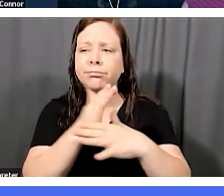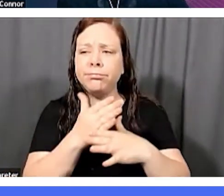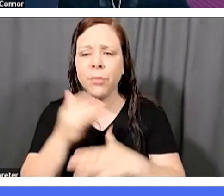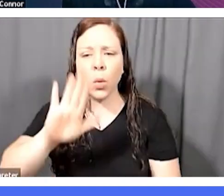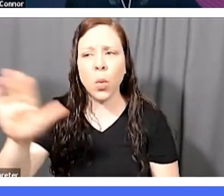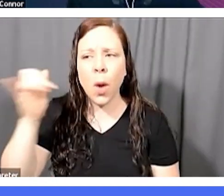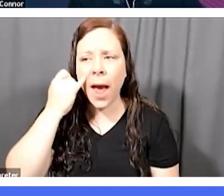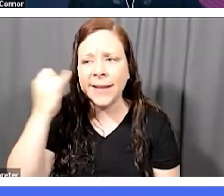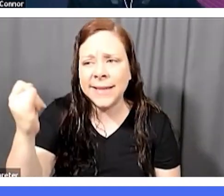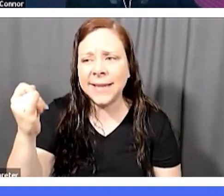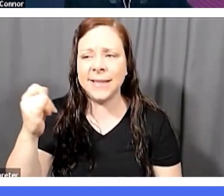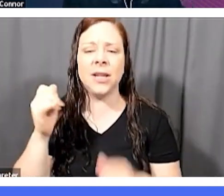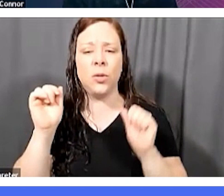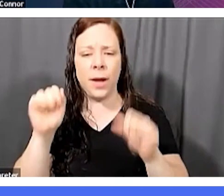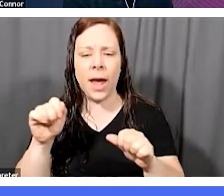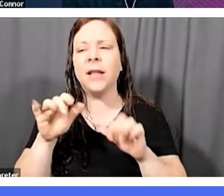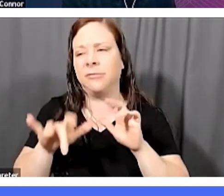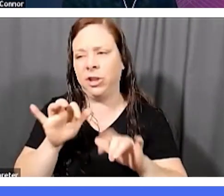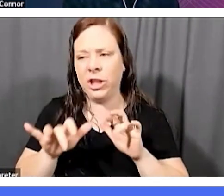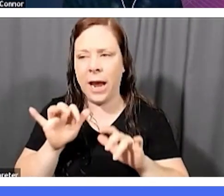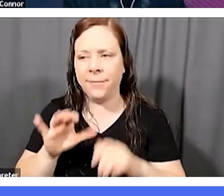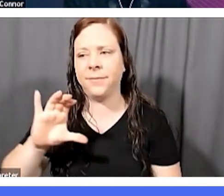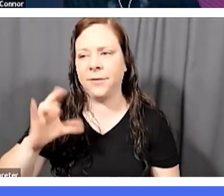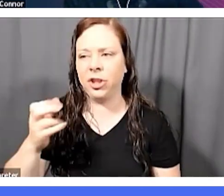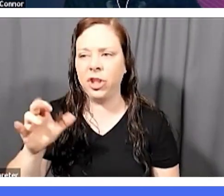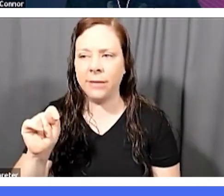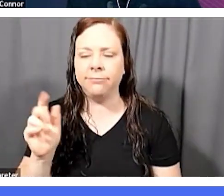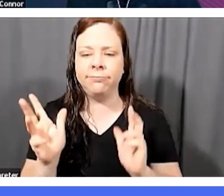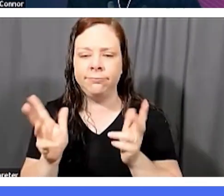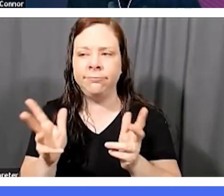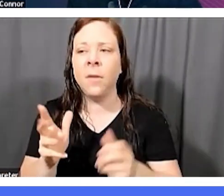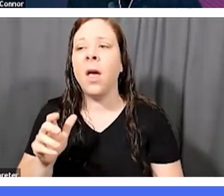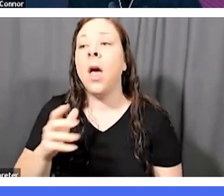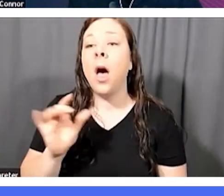As you have questions, please put those into the Q&A and I'm gonna pause throughout so